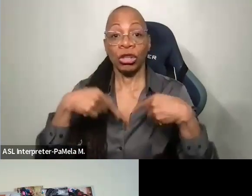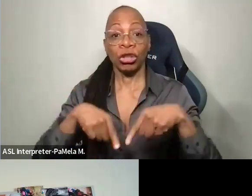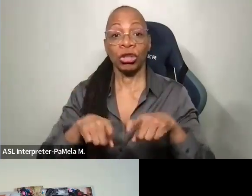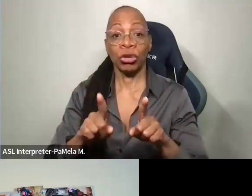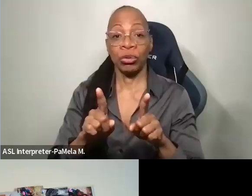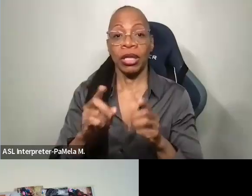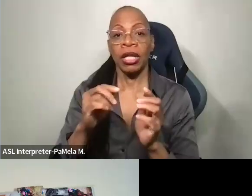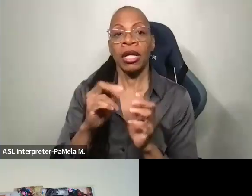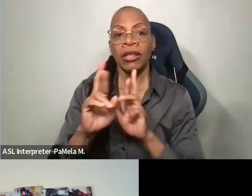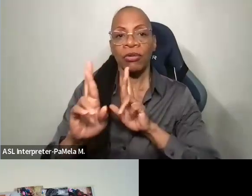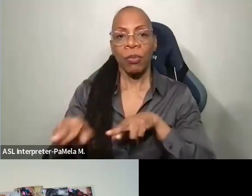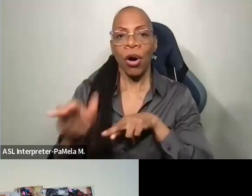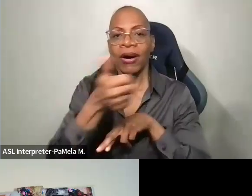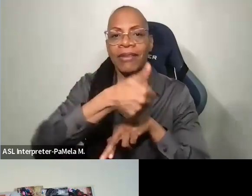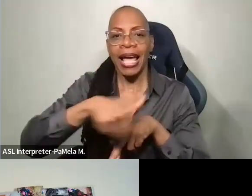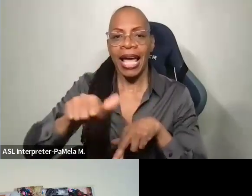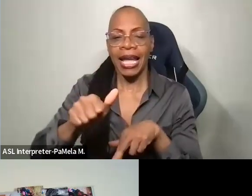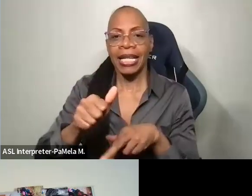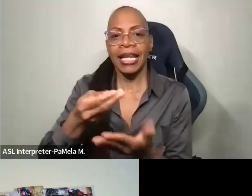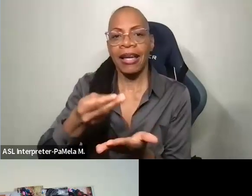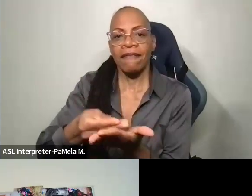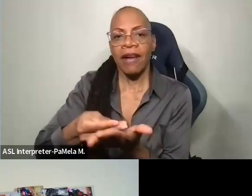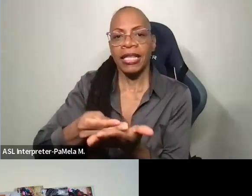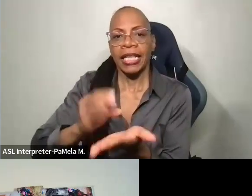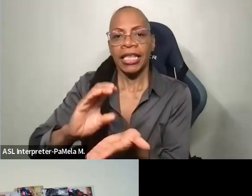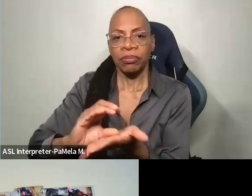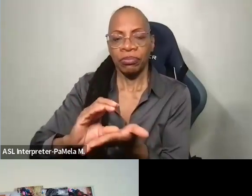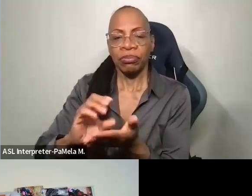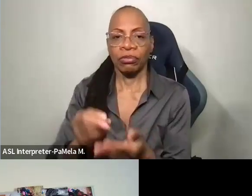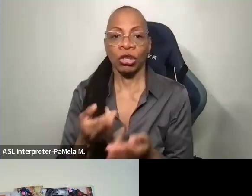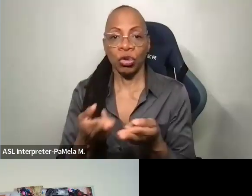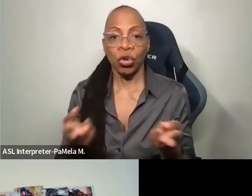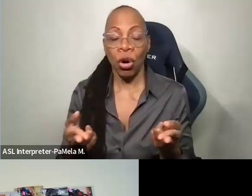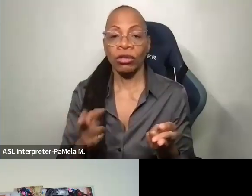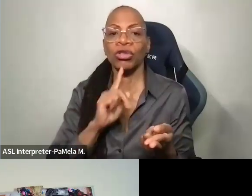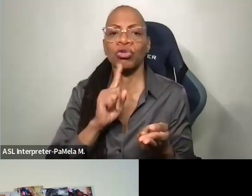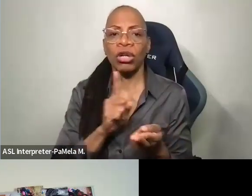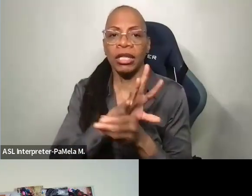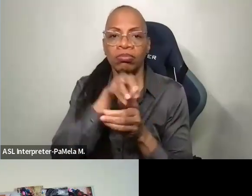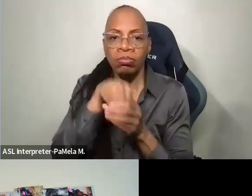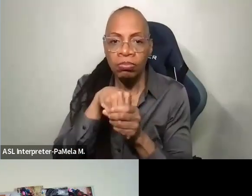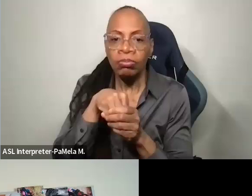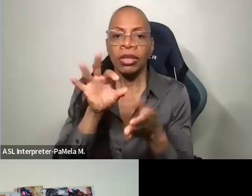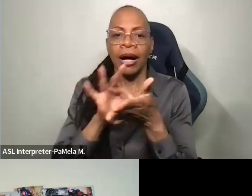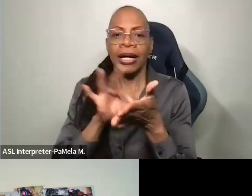from any funded source. So it's a very inclusive count of PATH-enrolled clients.